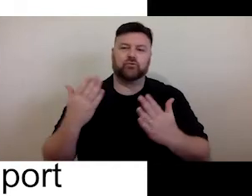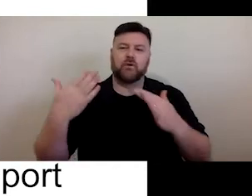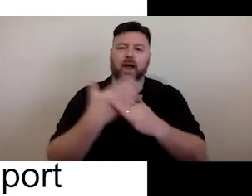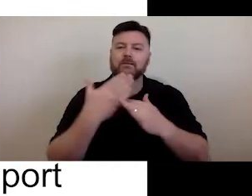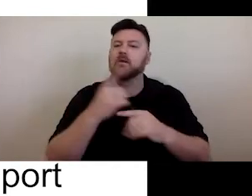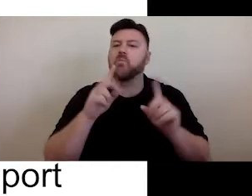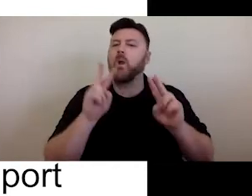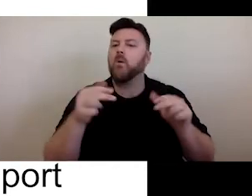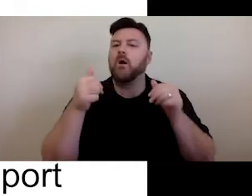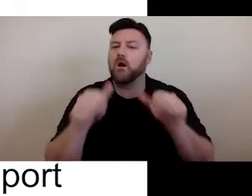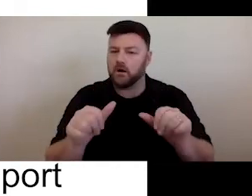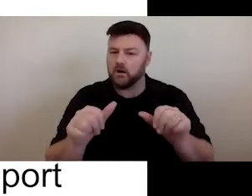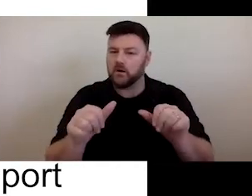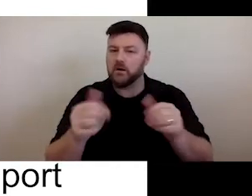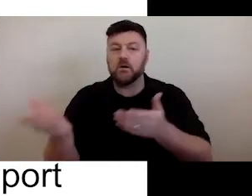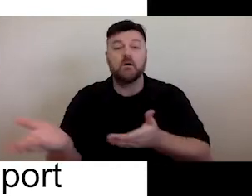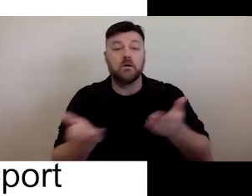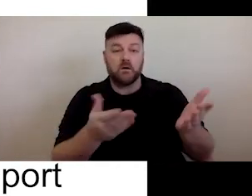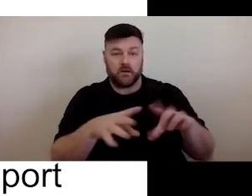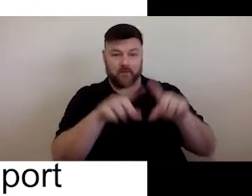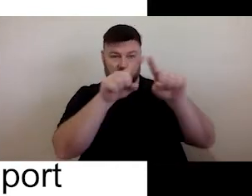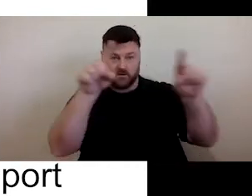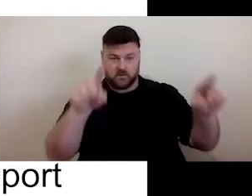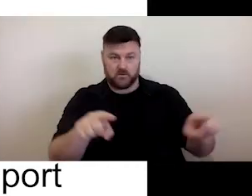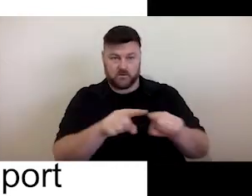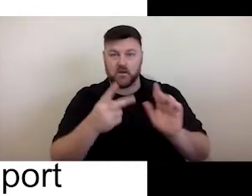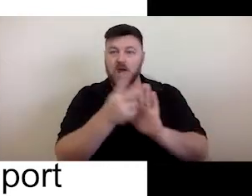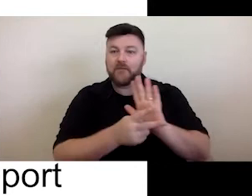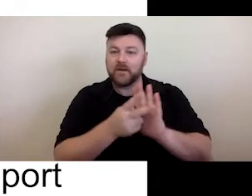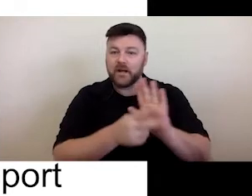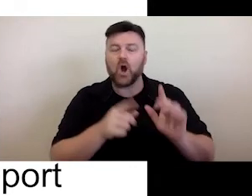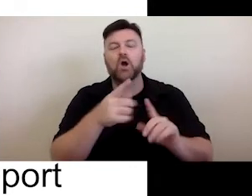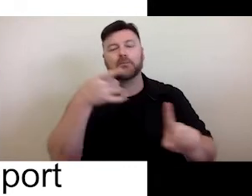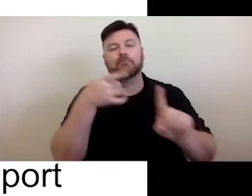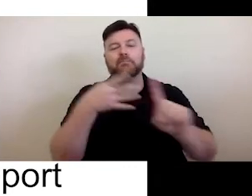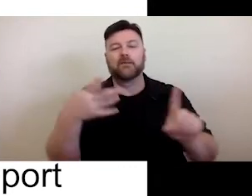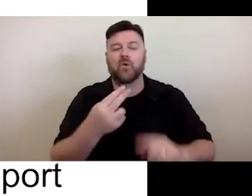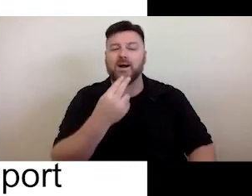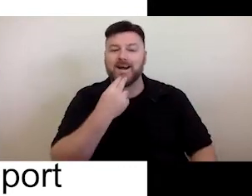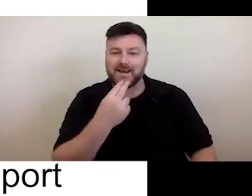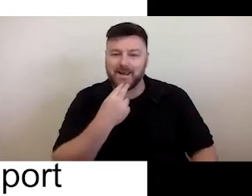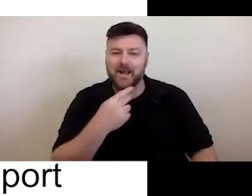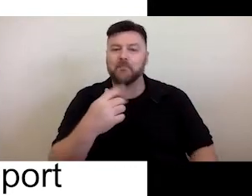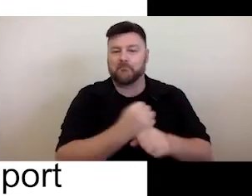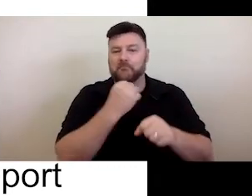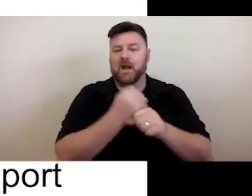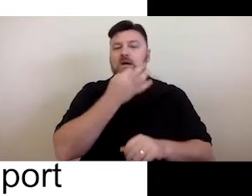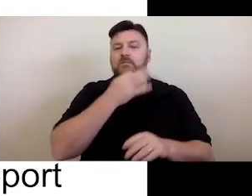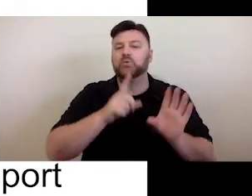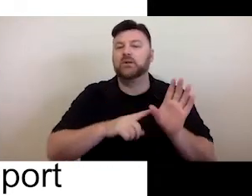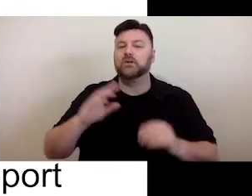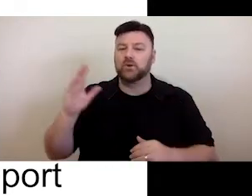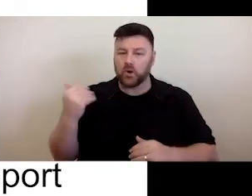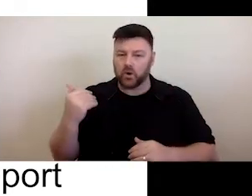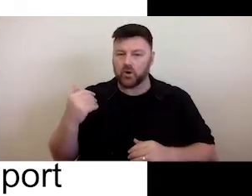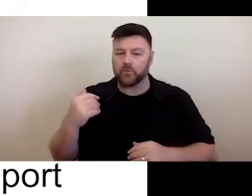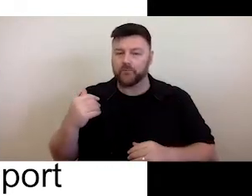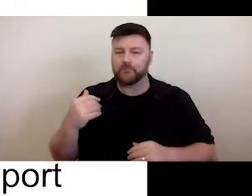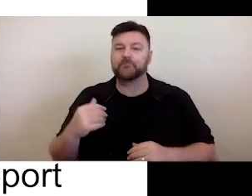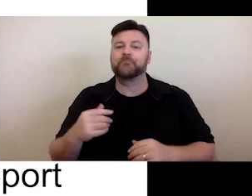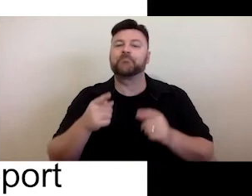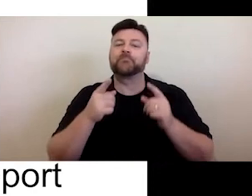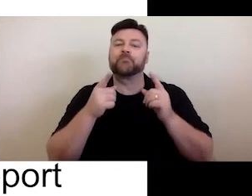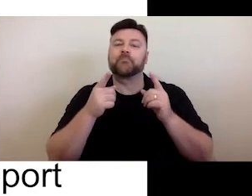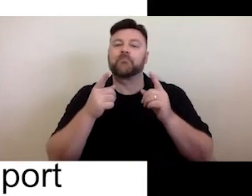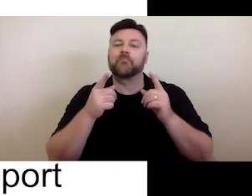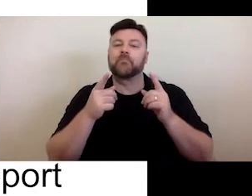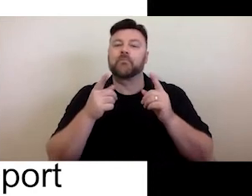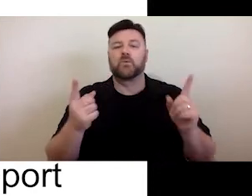with, in the City of Adelaide years ago when we were discussing the